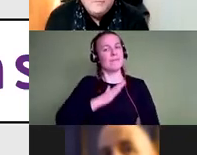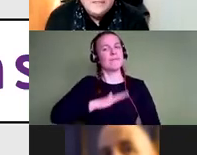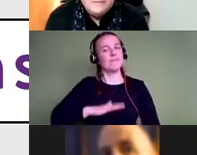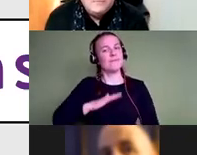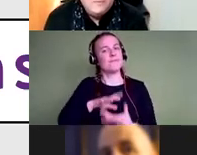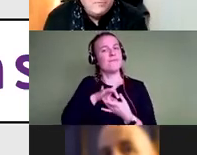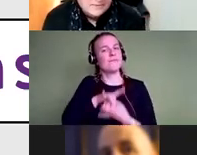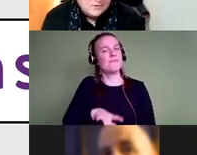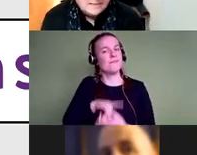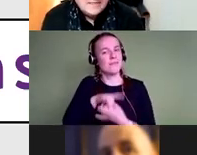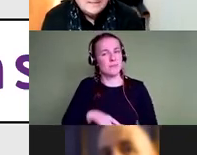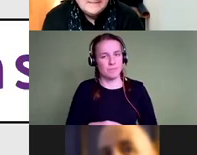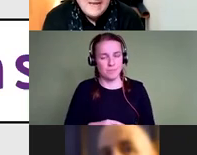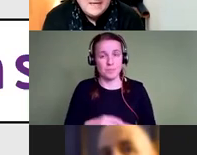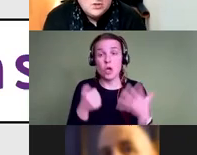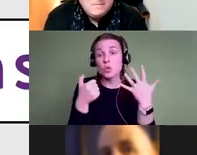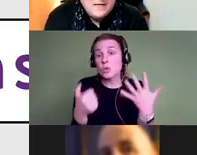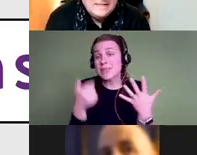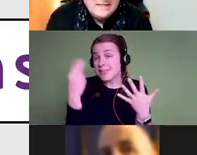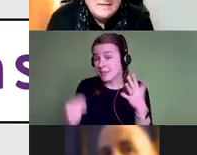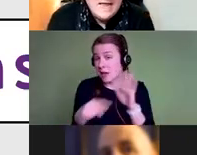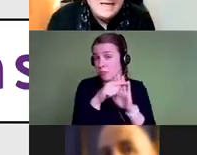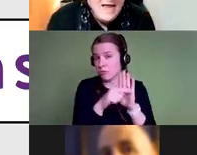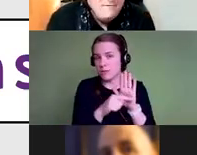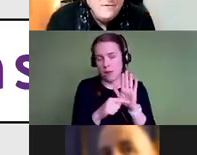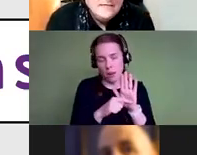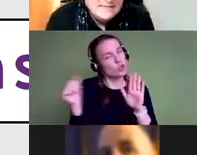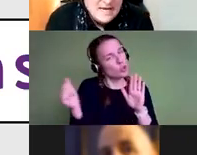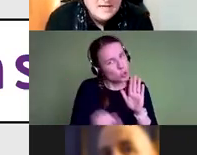the need for excessive textbased wayfinding devices. Sixth, safety. Accessible gardens should be